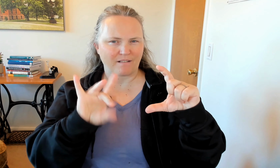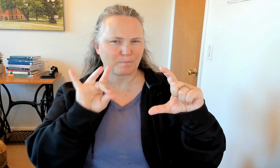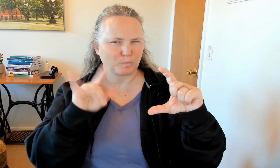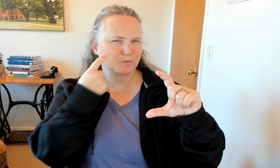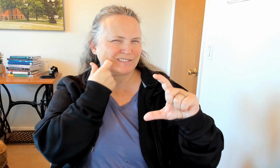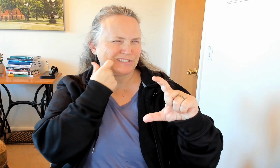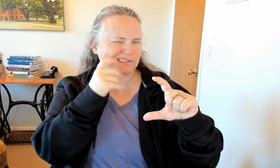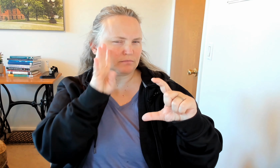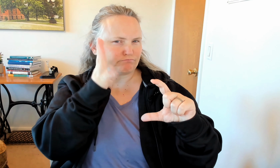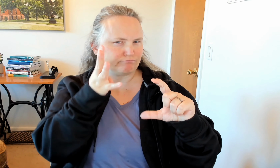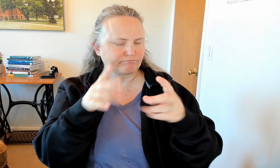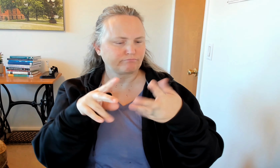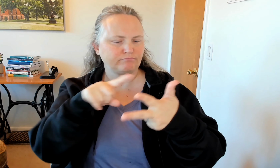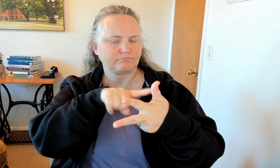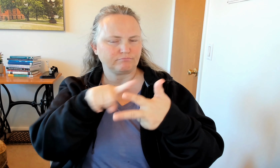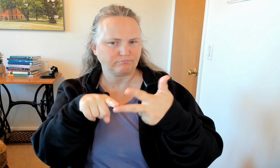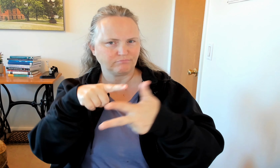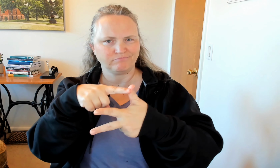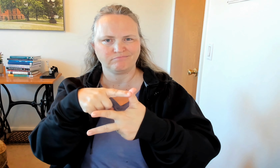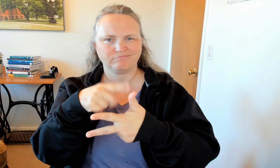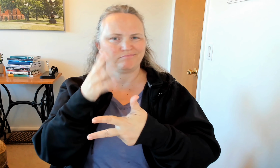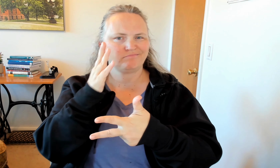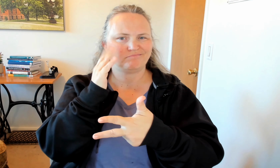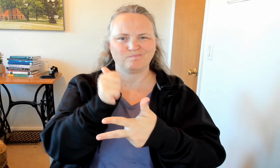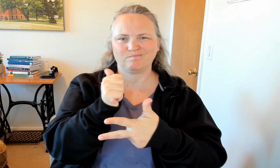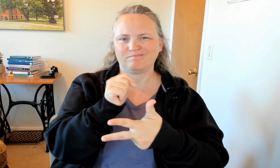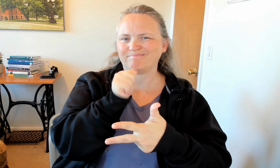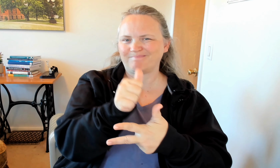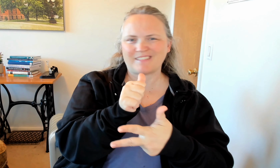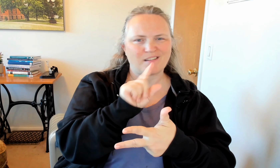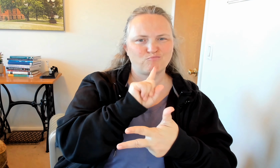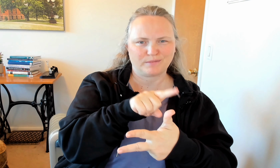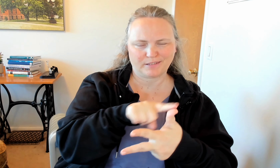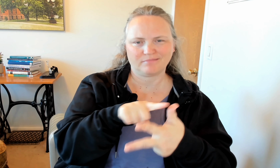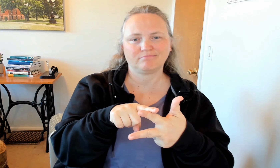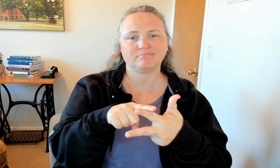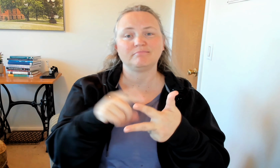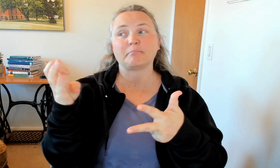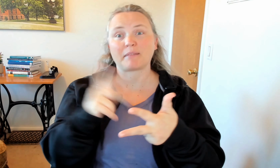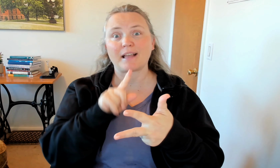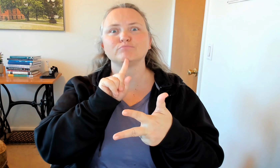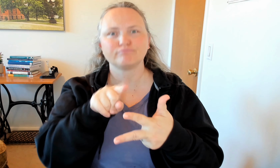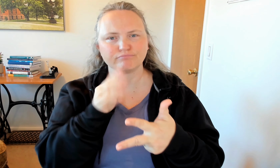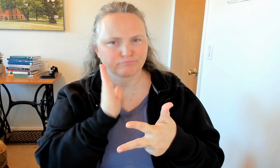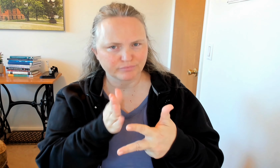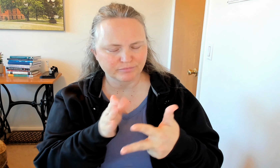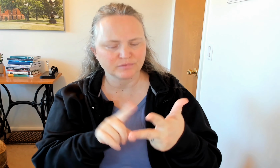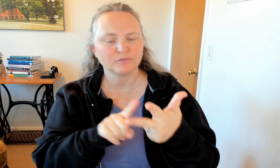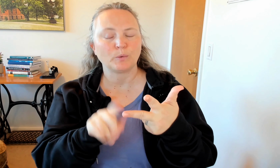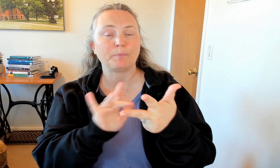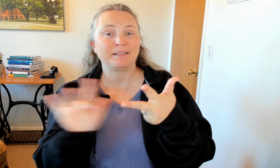And now you see here that we have choices. I won't be responding. I'll respond when I get back or blank.